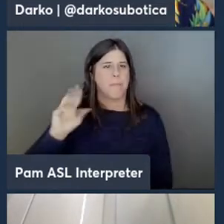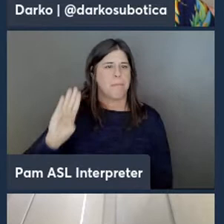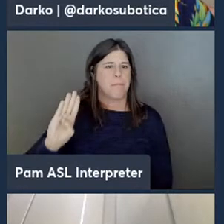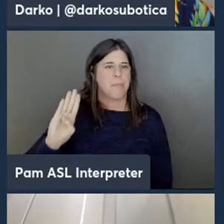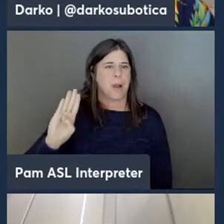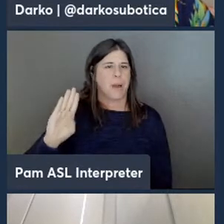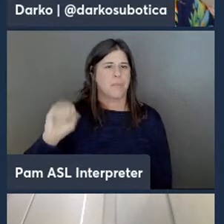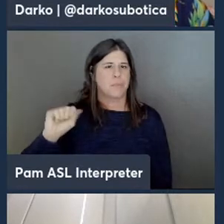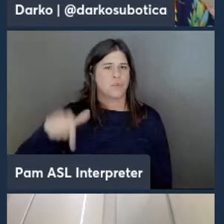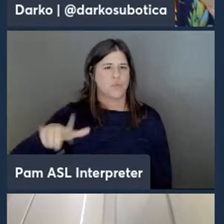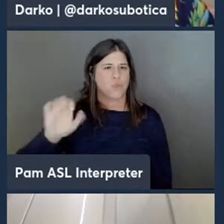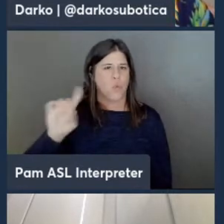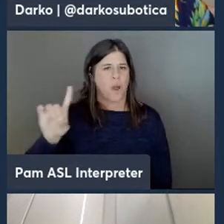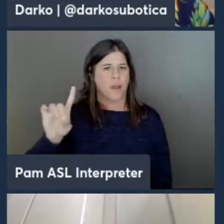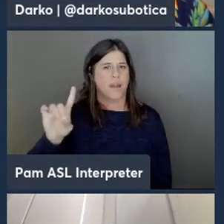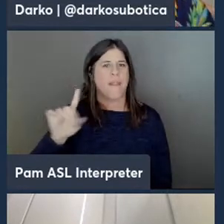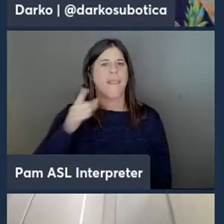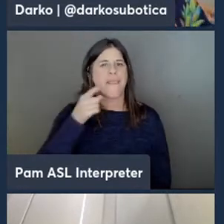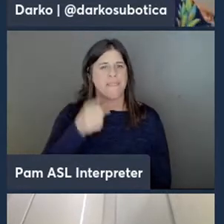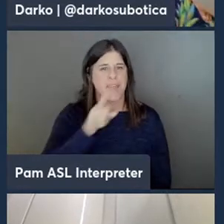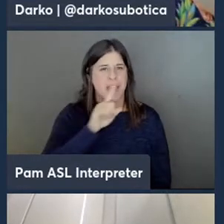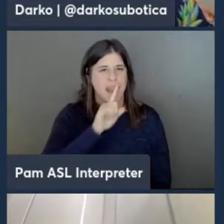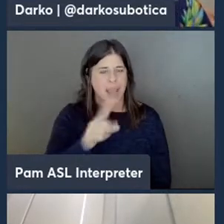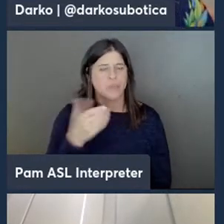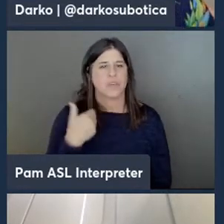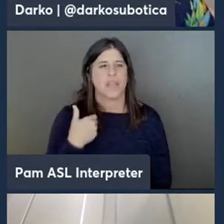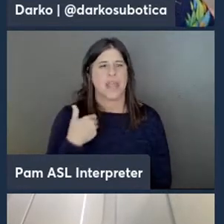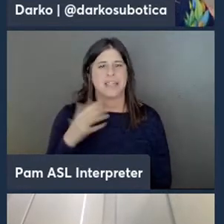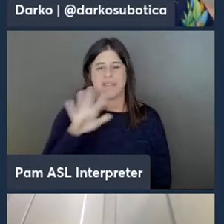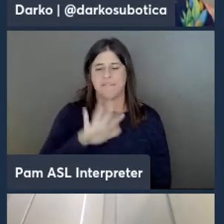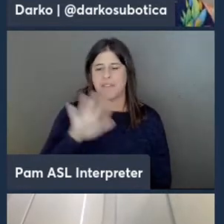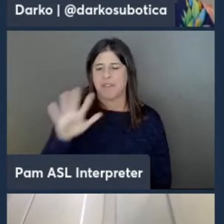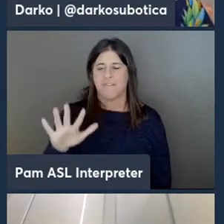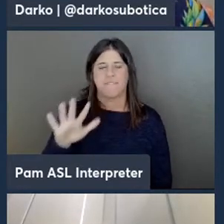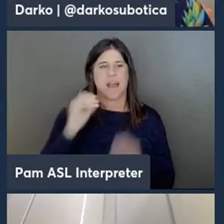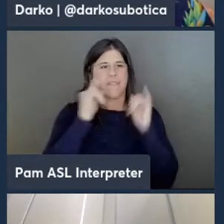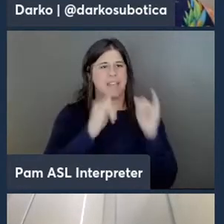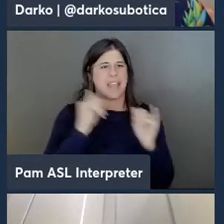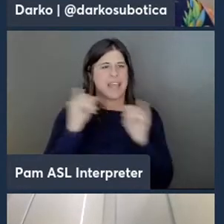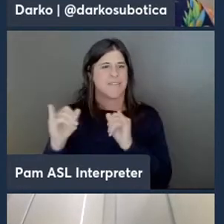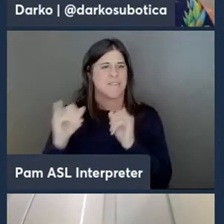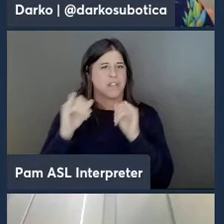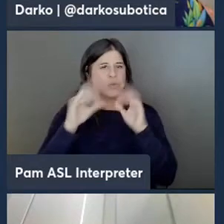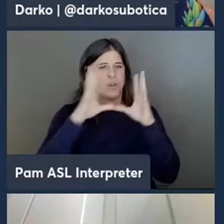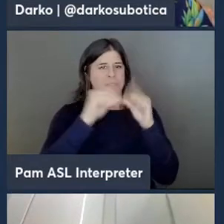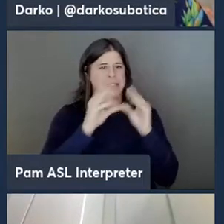And that actually has 55 individual sessions on a single instance.